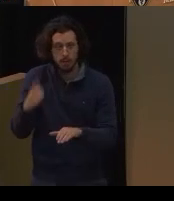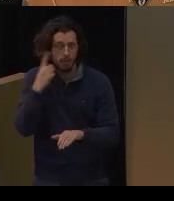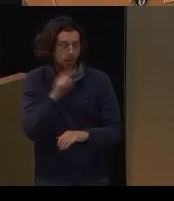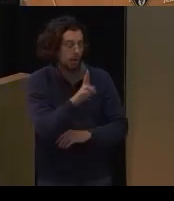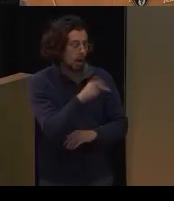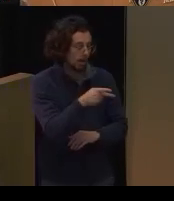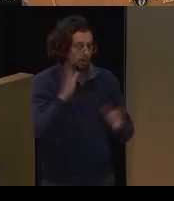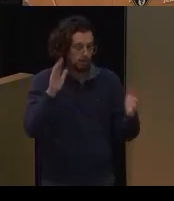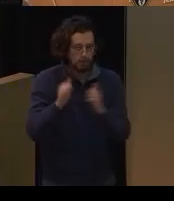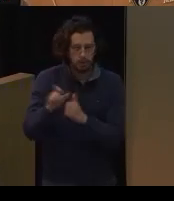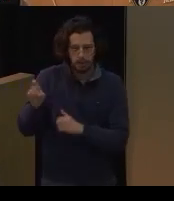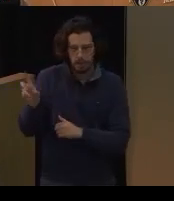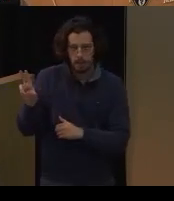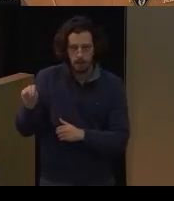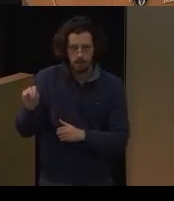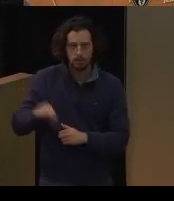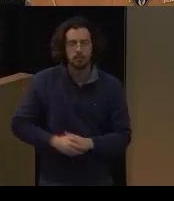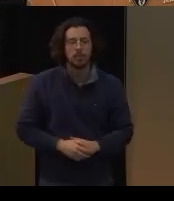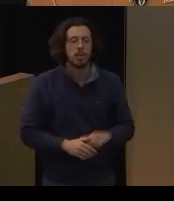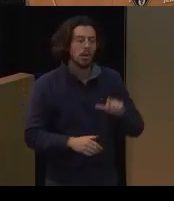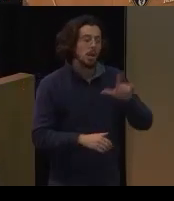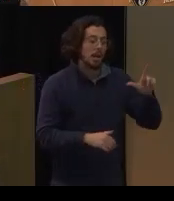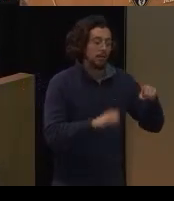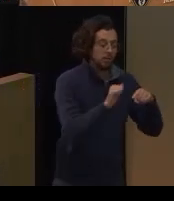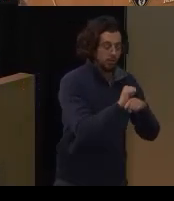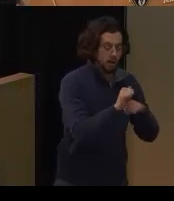effects are depicted on the left transfer effects on the right if you're looking at the left side